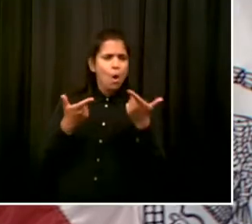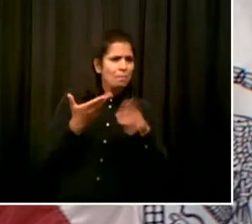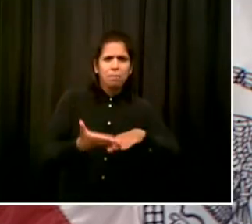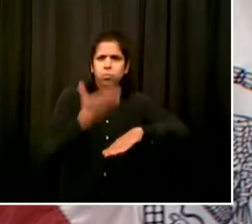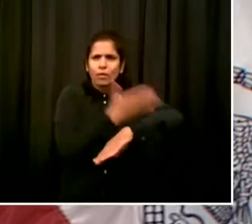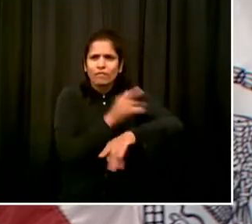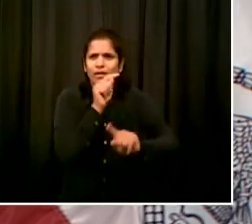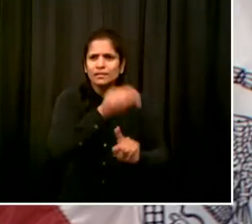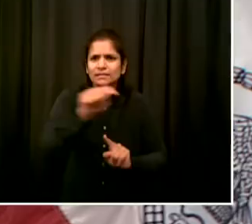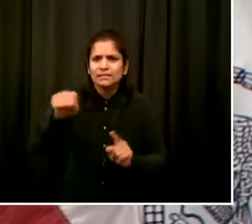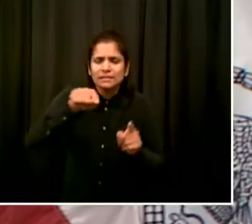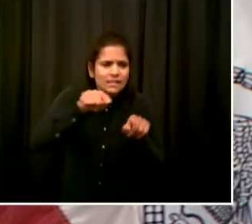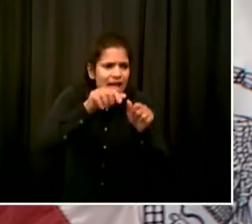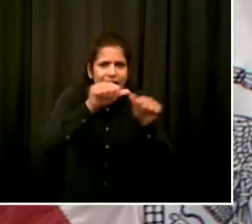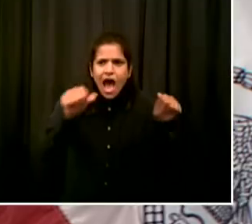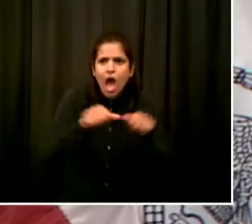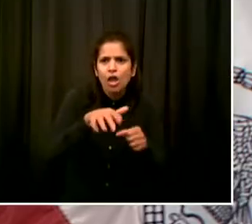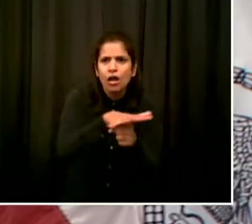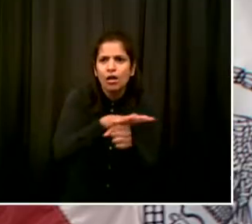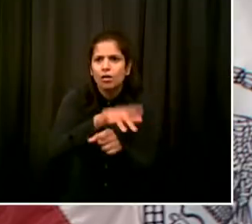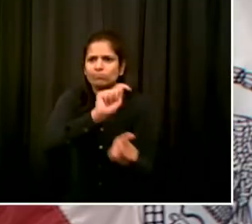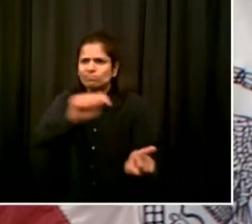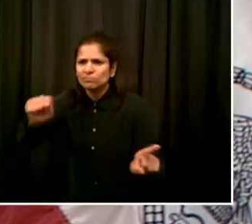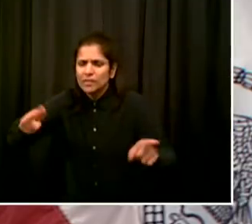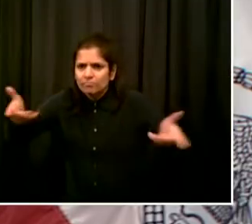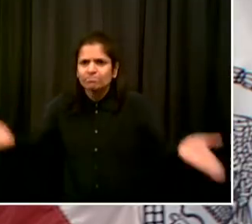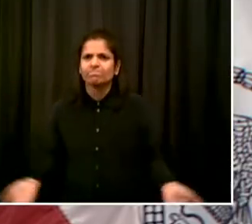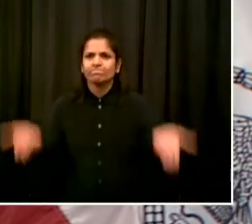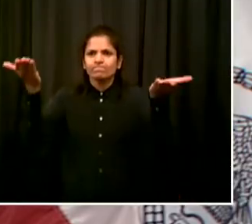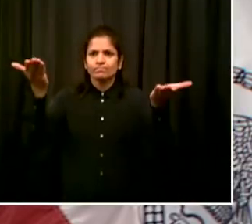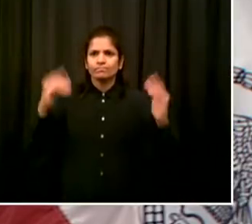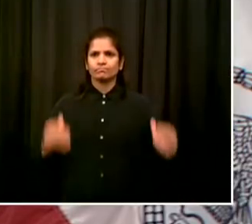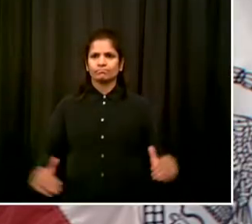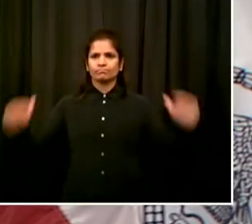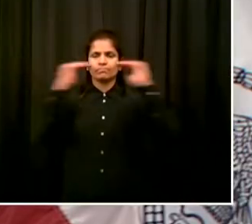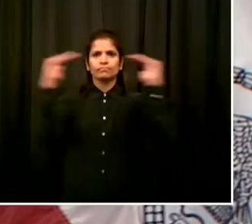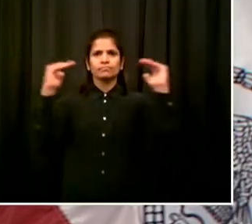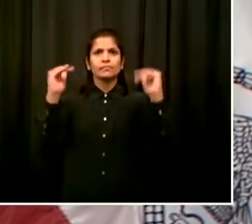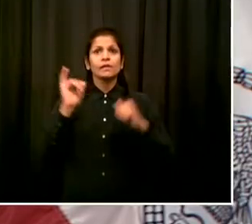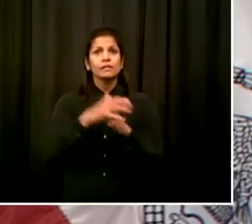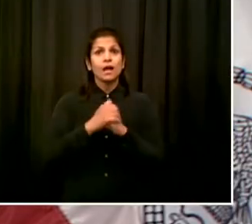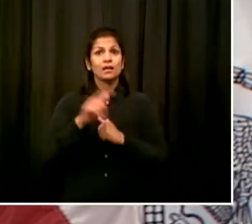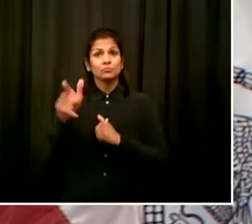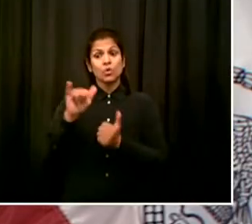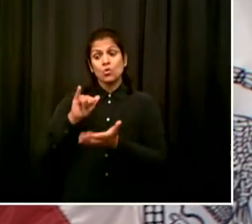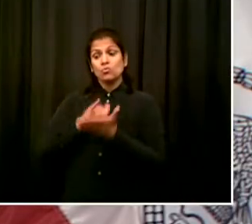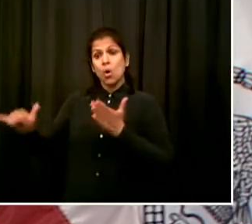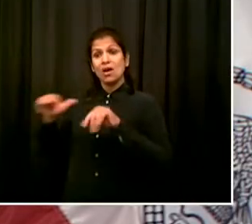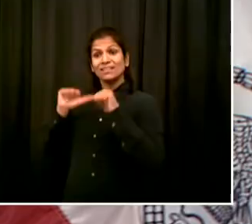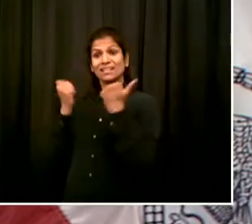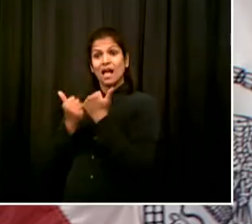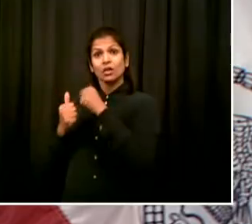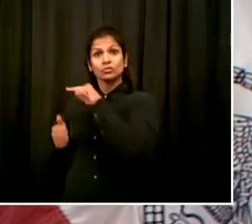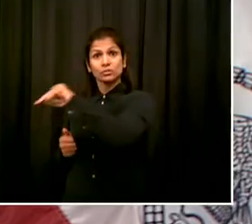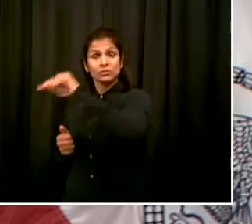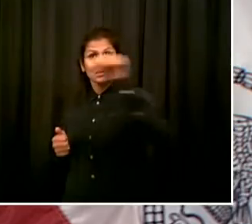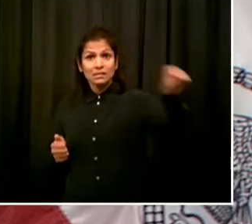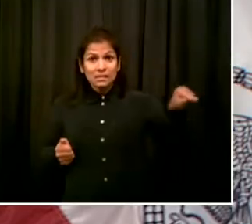TOGETHER ON RACL IAJUSTICE AND RECONCILIATION, WE WILL BE LOOKIG NATTH IS AND FIGURE OUT HOW TO TEAR DOWN AND ALL AGENCIES